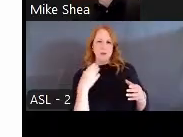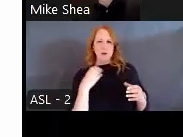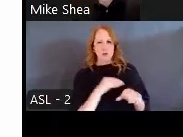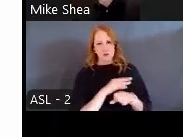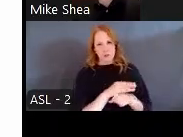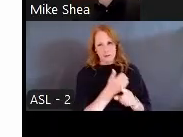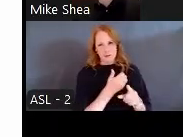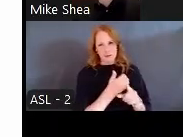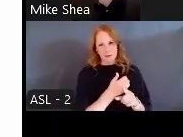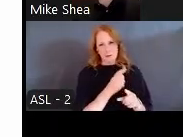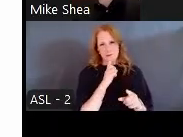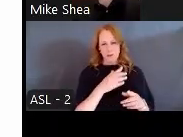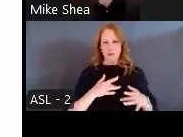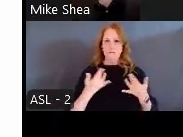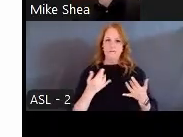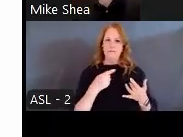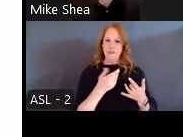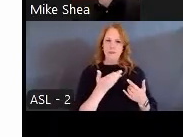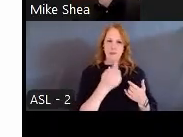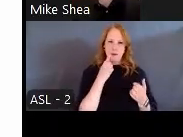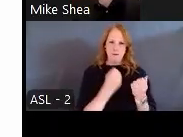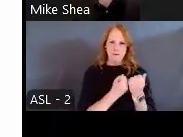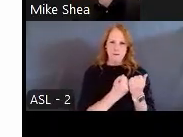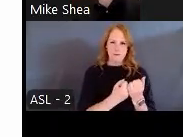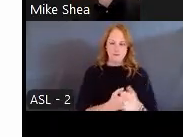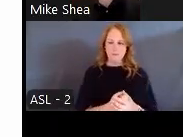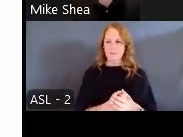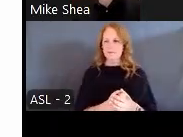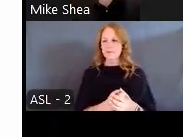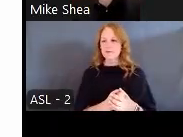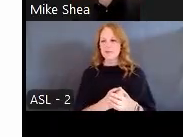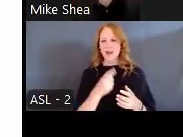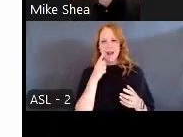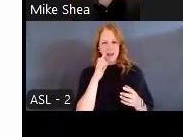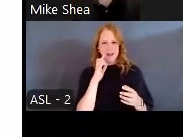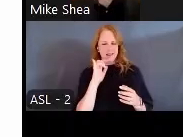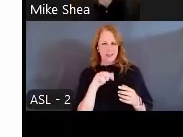very happy to have their help with. I think that I think that gets at what Debbie's after there, but